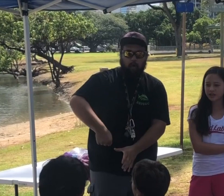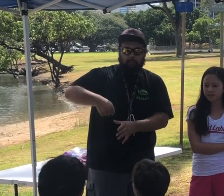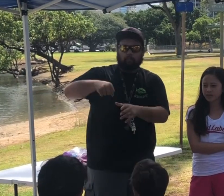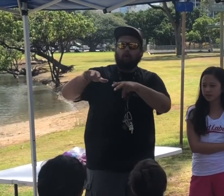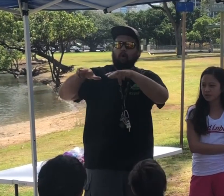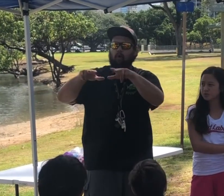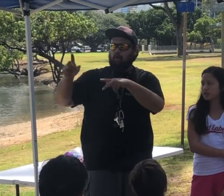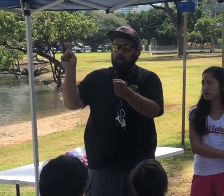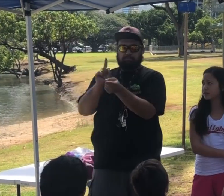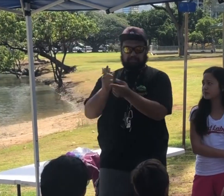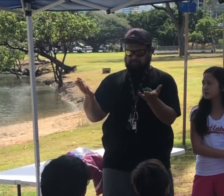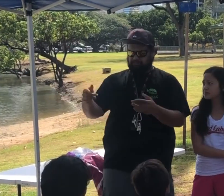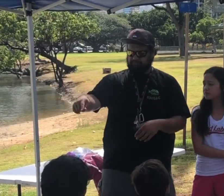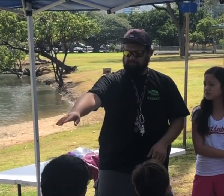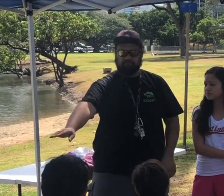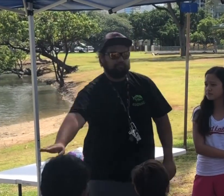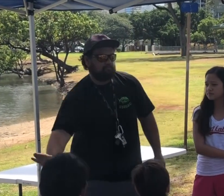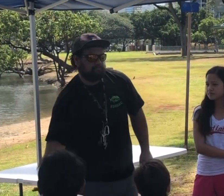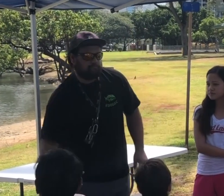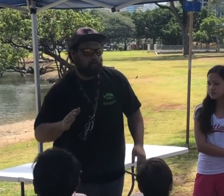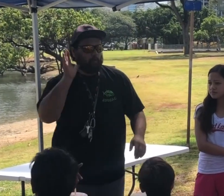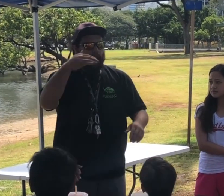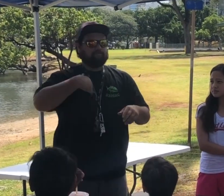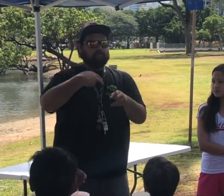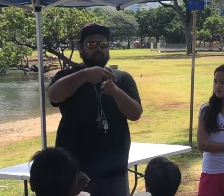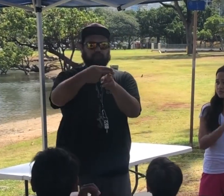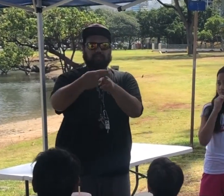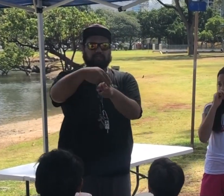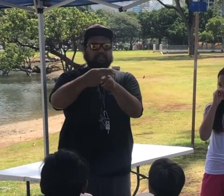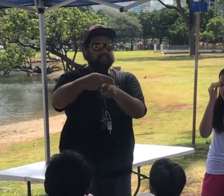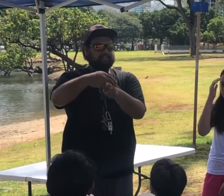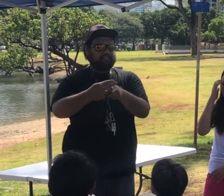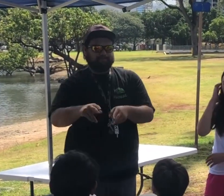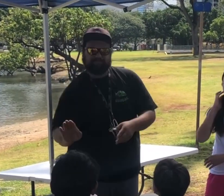Then, walk over to this table where we will weigh your fish with our weight scale!